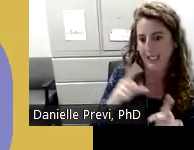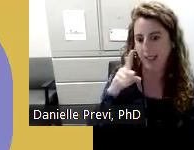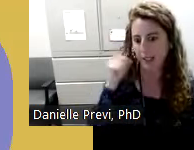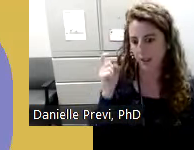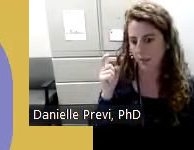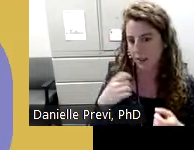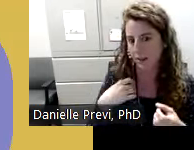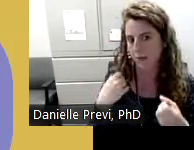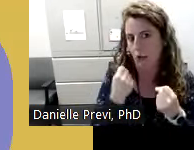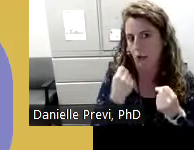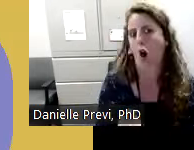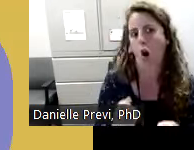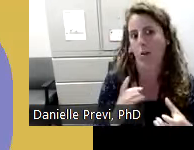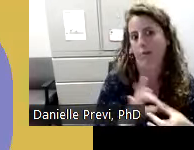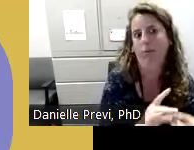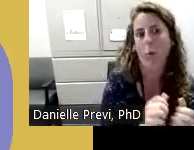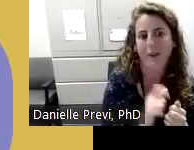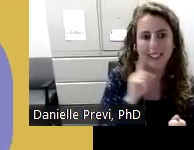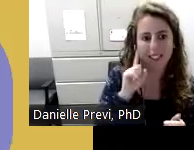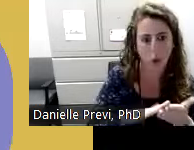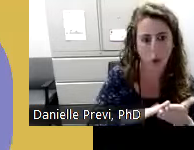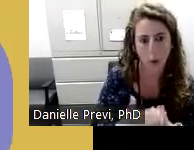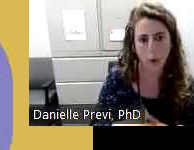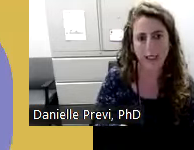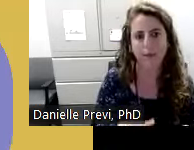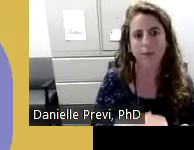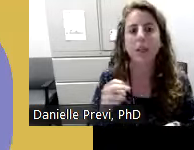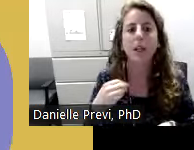on their audiogram, but they prefer to identify as what's called big ‘D’ Deaf because they have